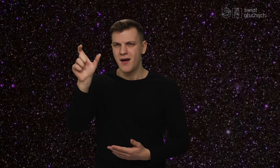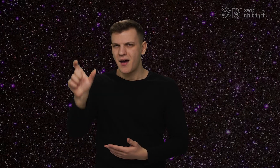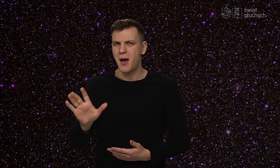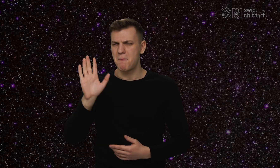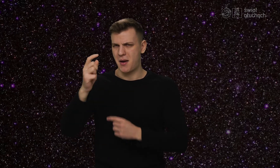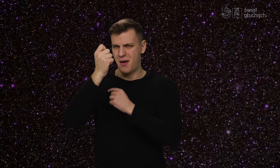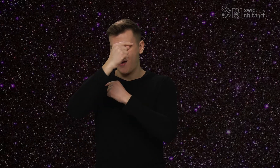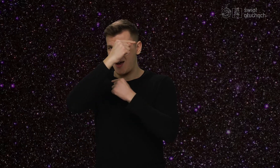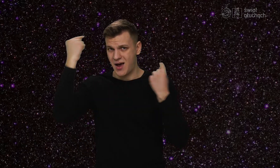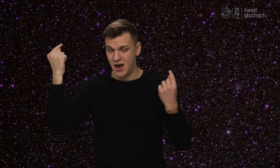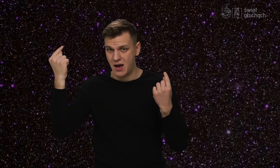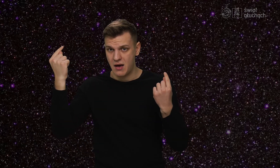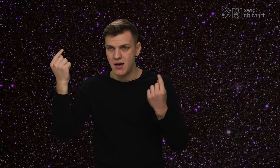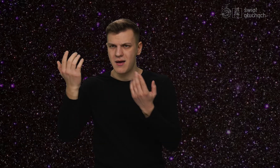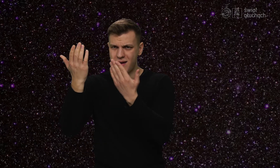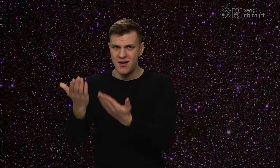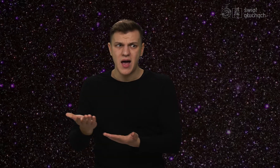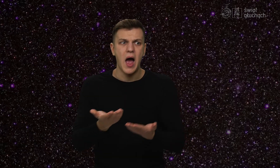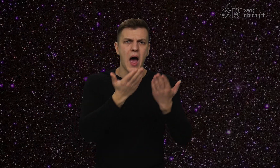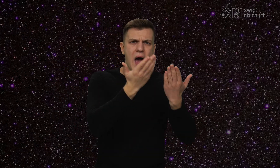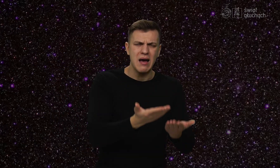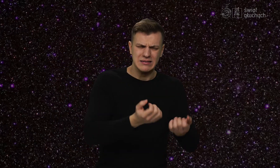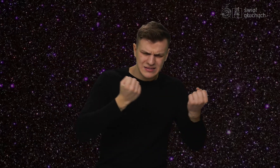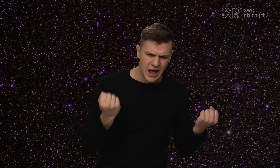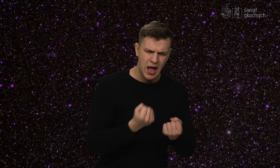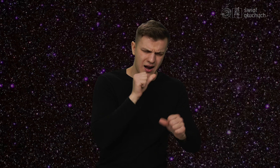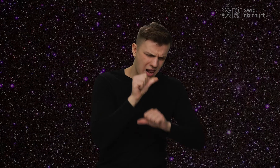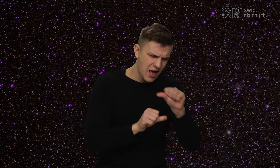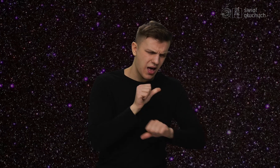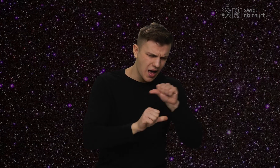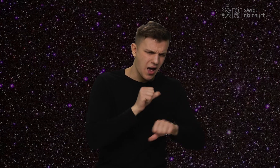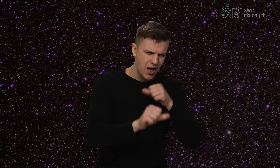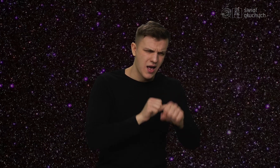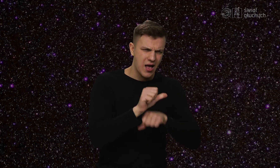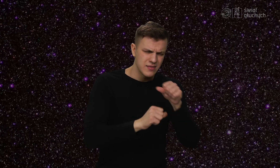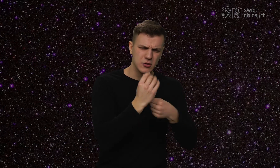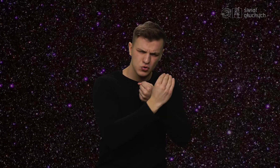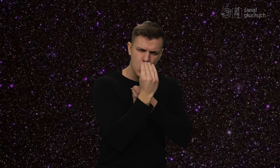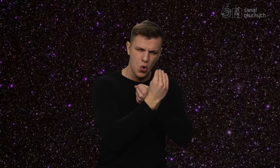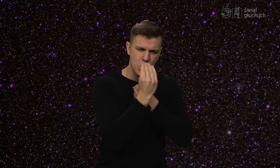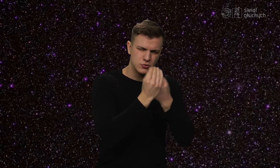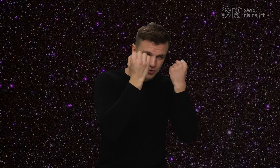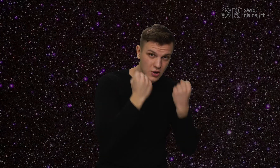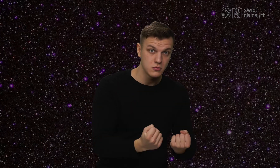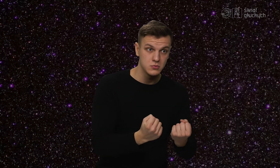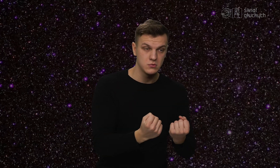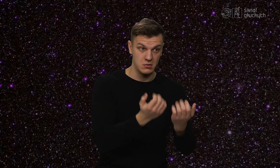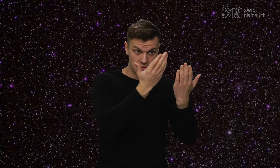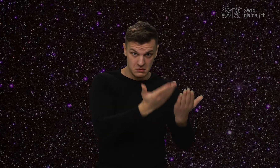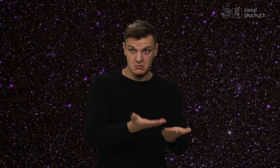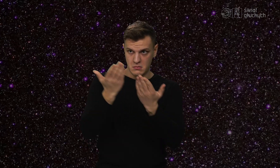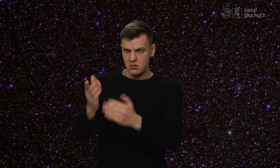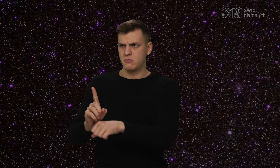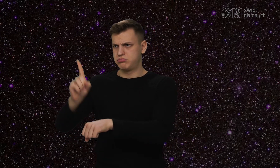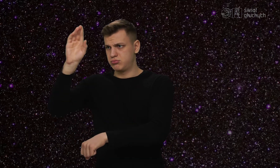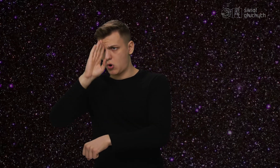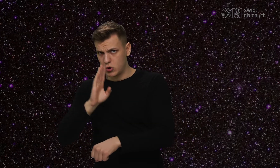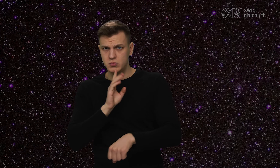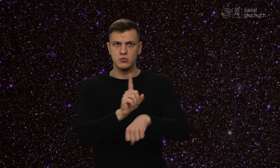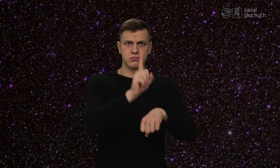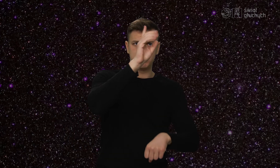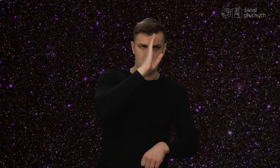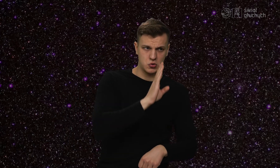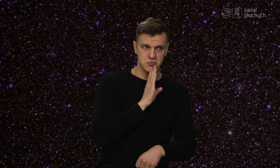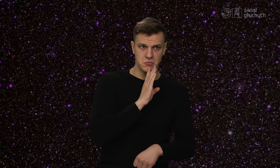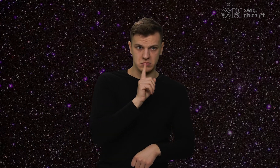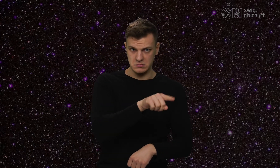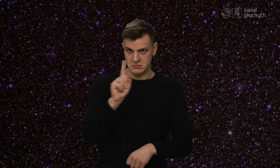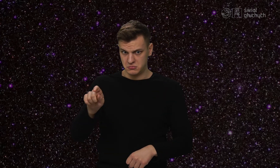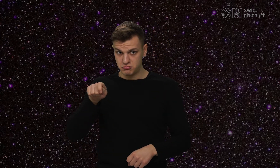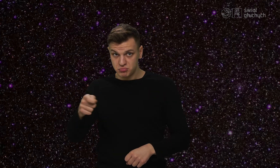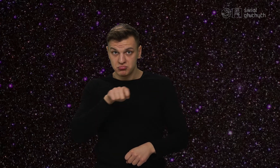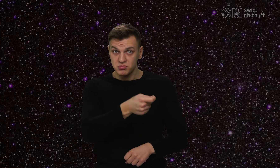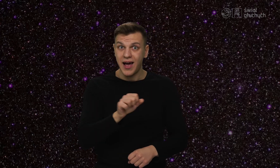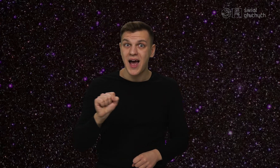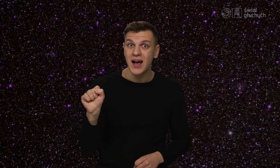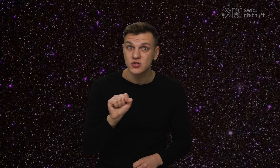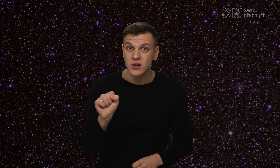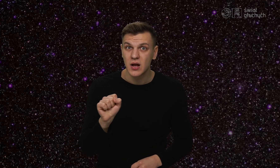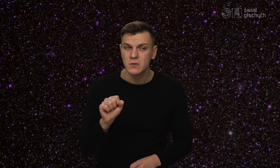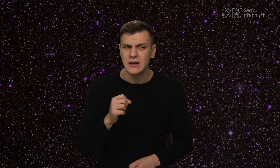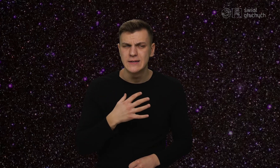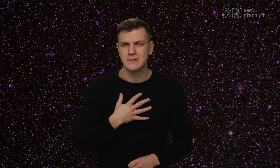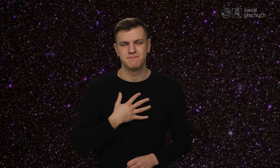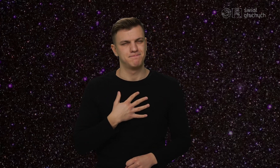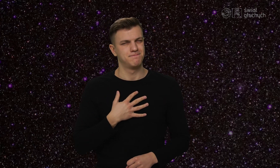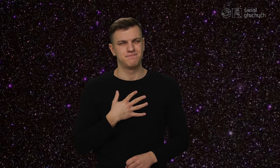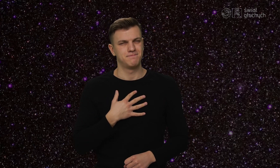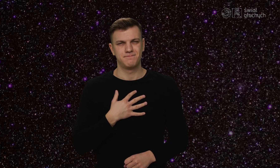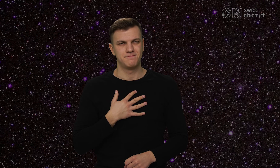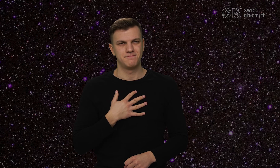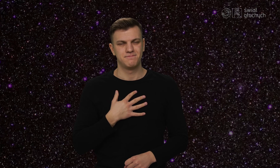But is such a cosmic tourist fit to be called an "astronaut" or a "cosmonaut"?